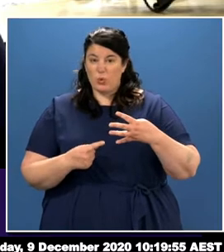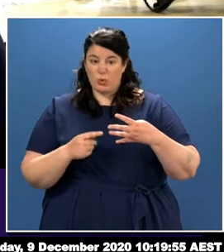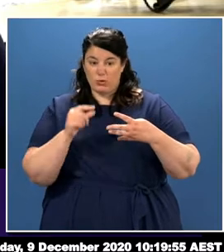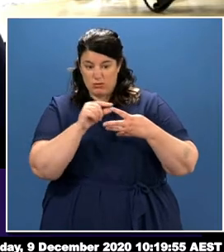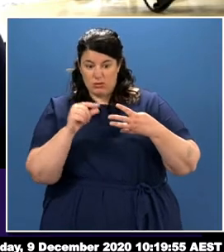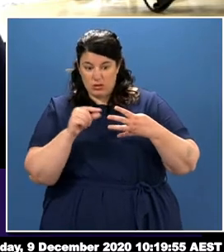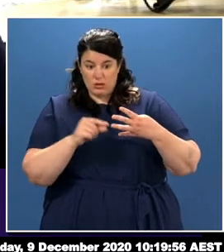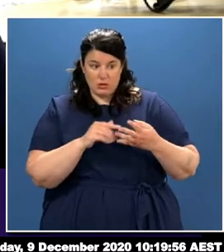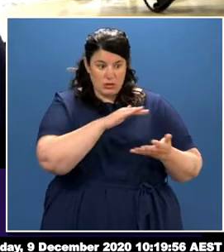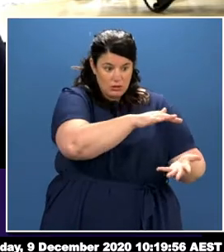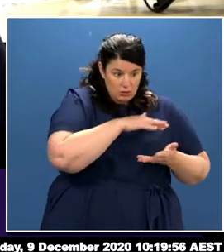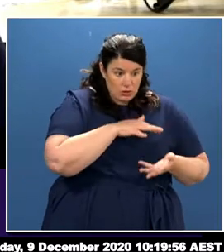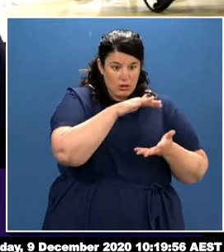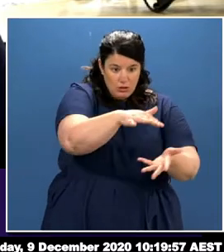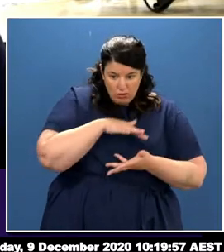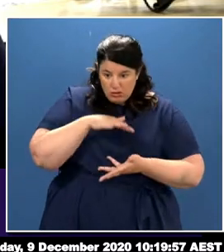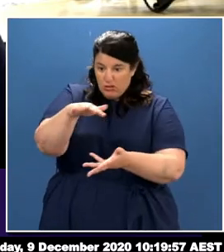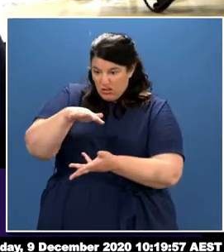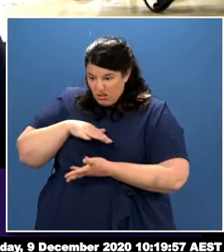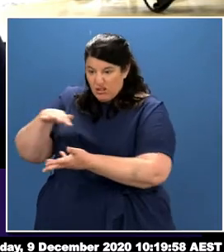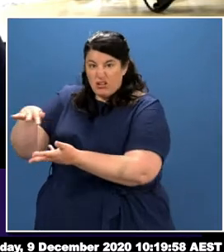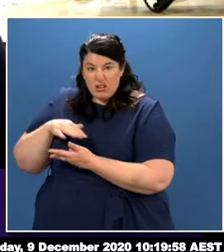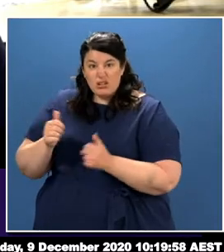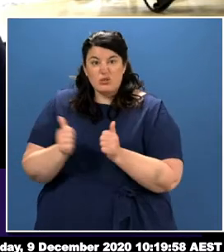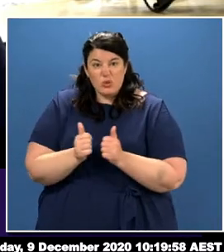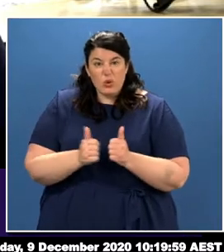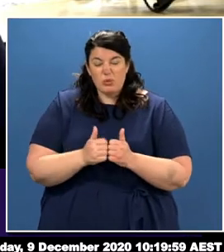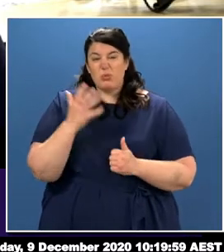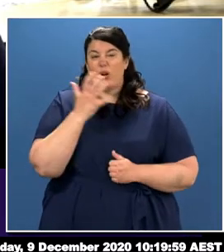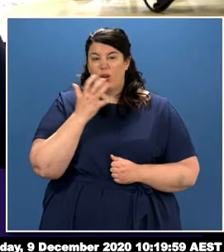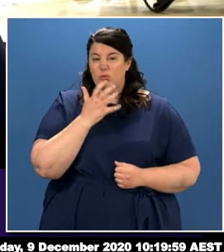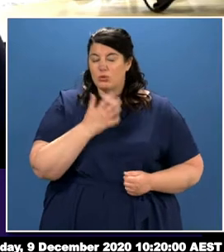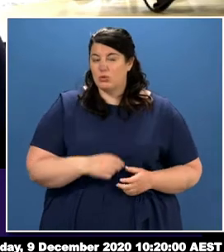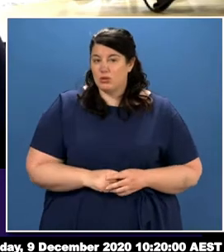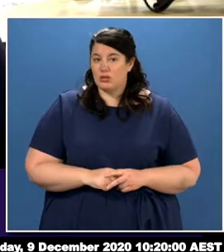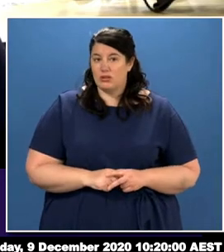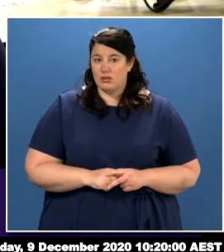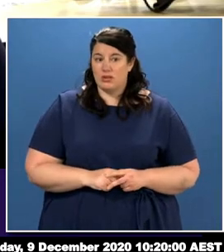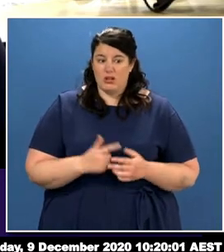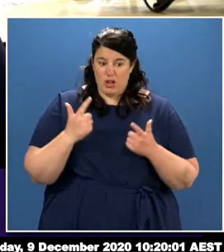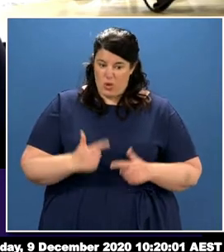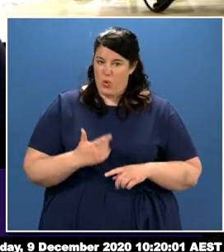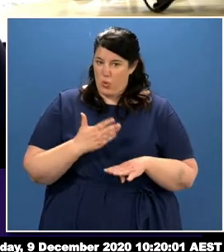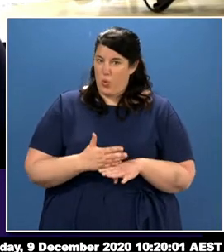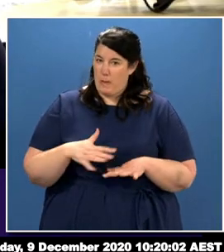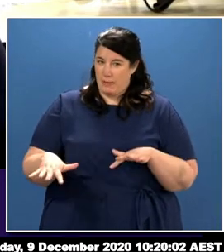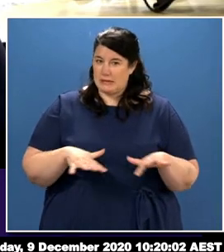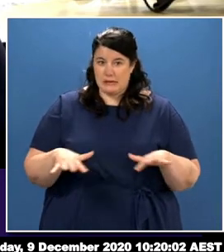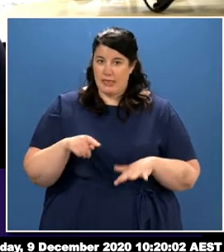are getting lots of documents from different parties, you know. There was quite a large volume of work to do.